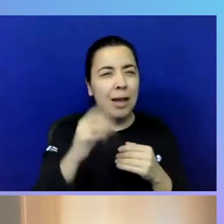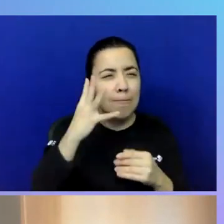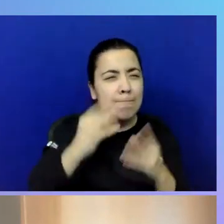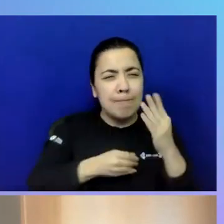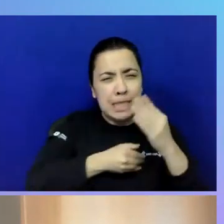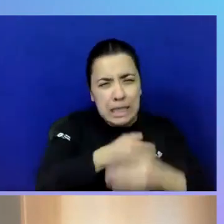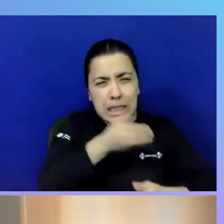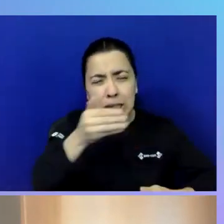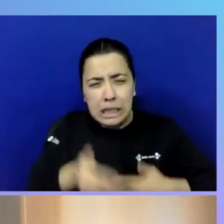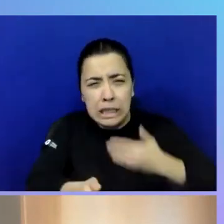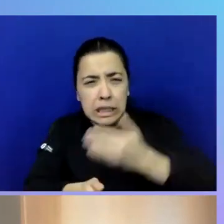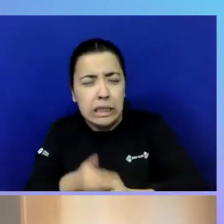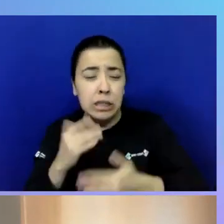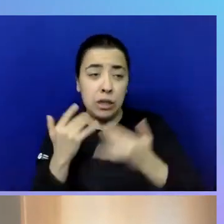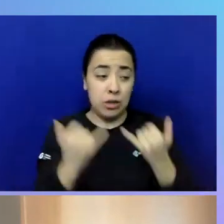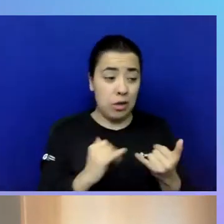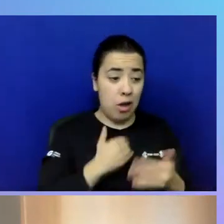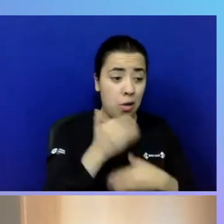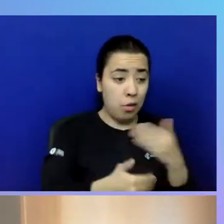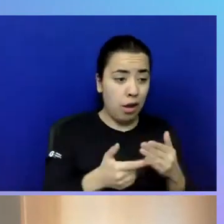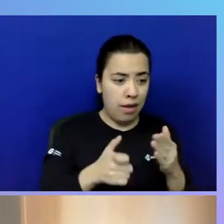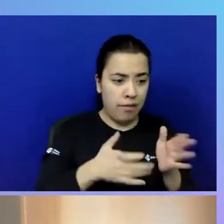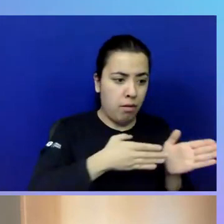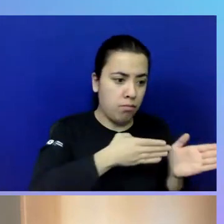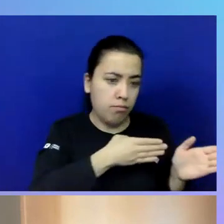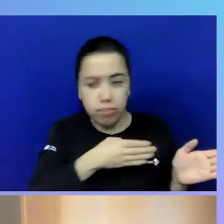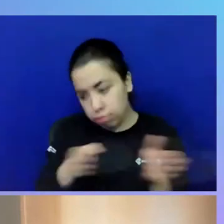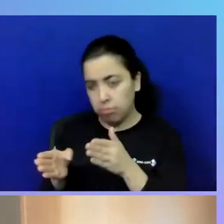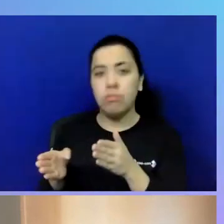current process. So getting started was about building upon